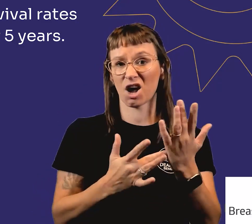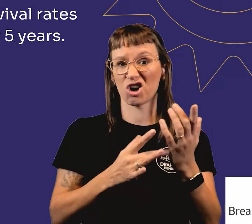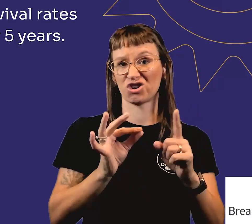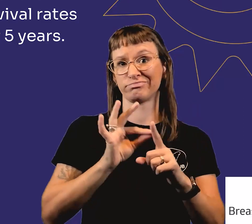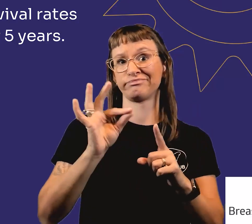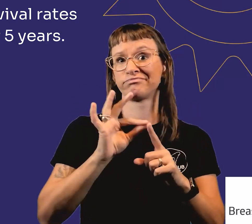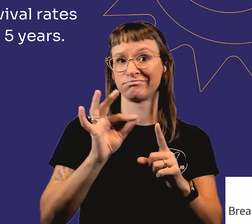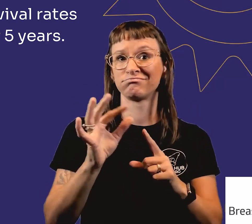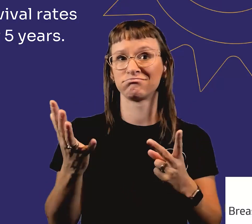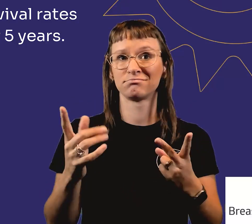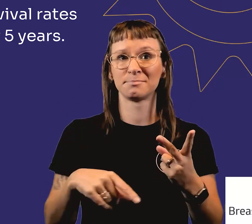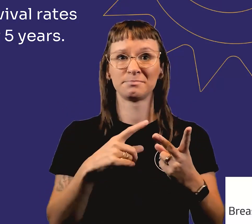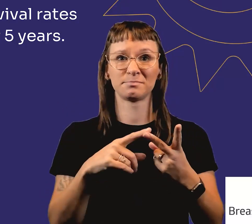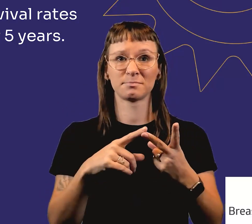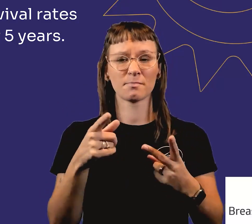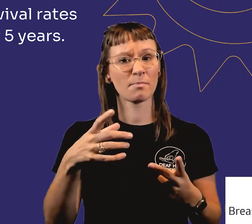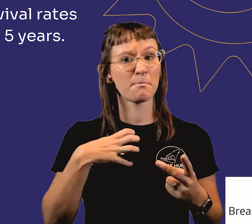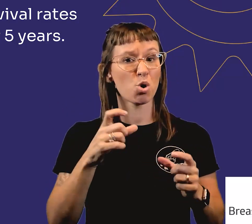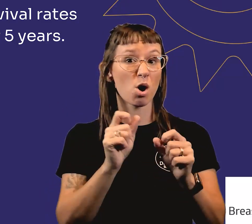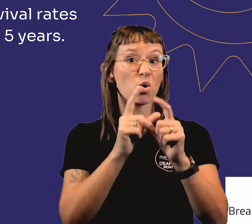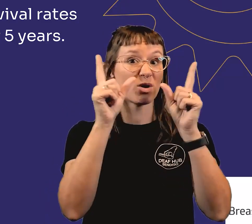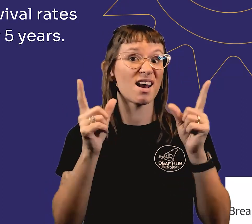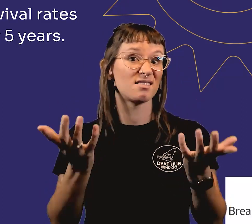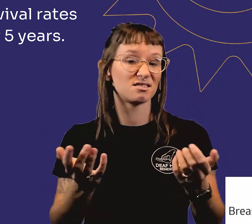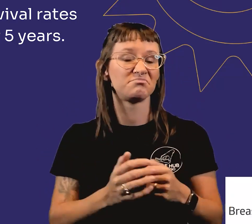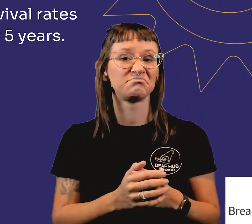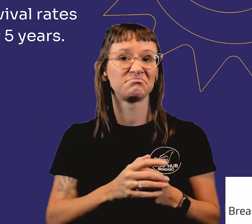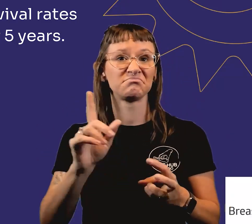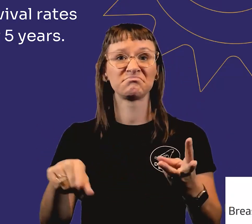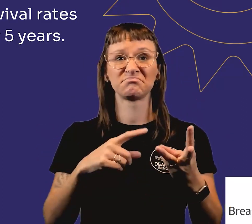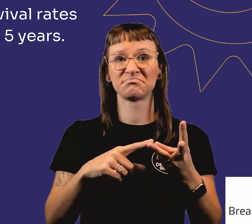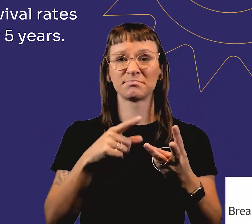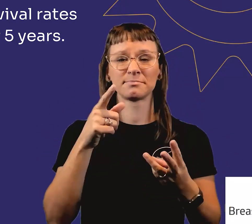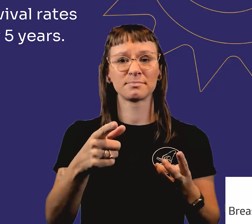This is due to improvements in technology, awareness, and screening for early detection.